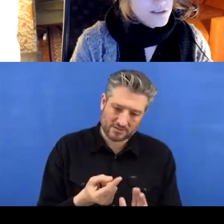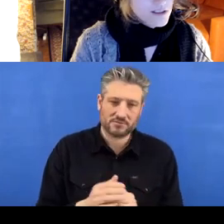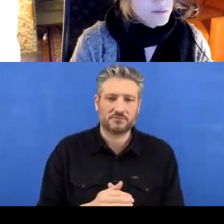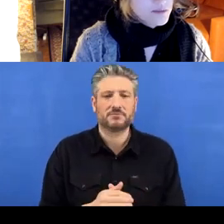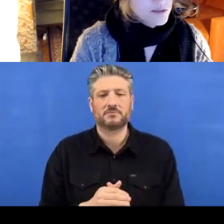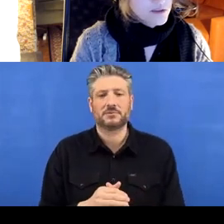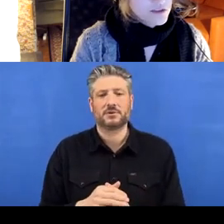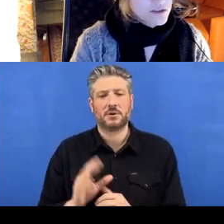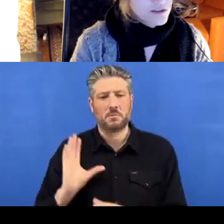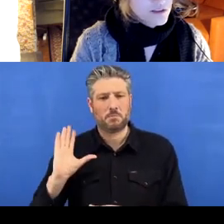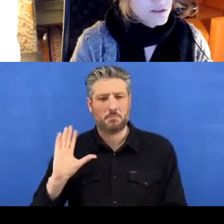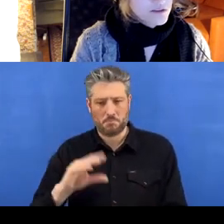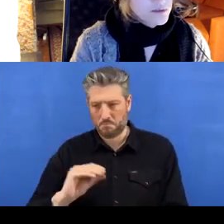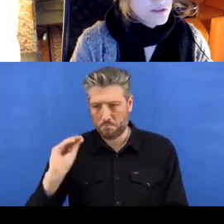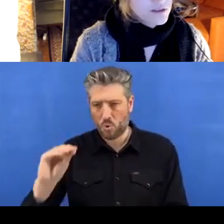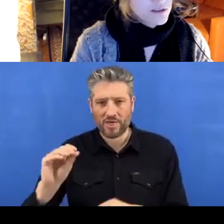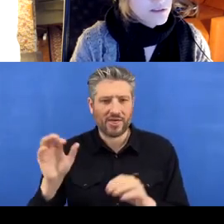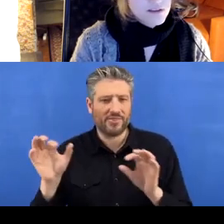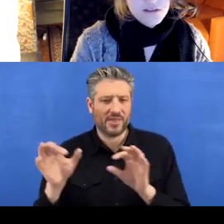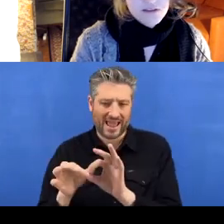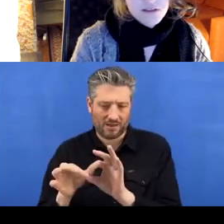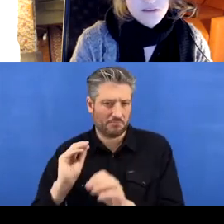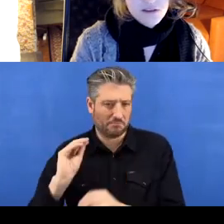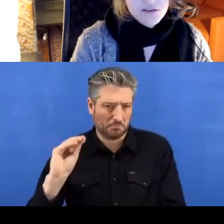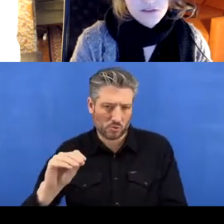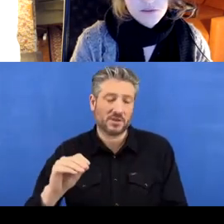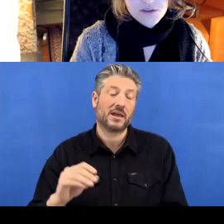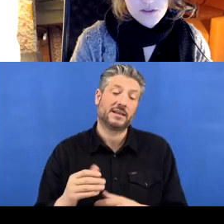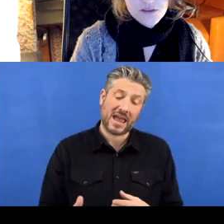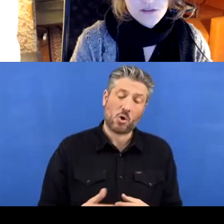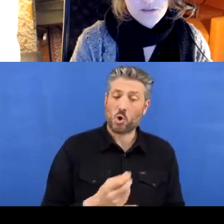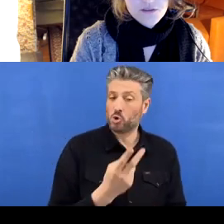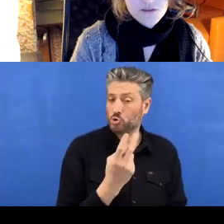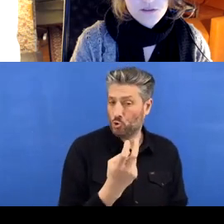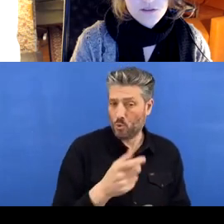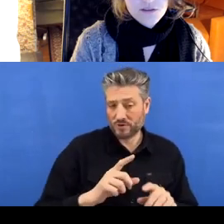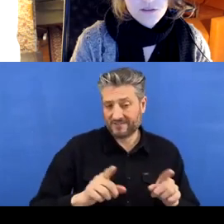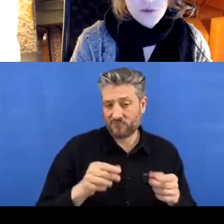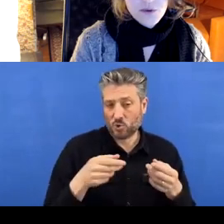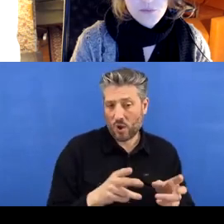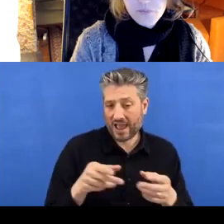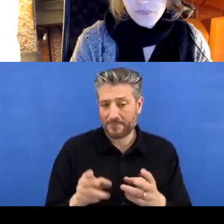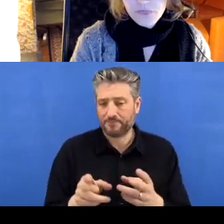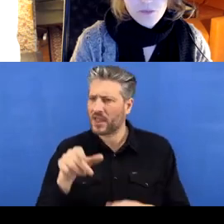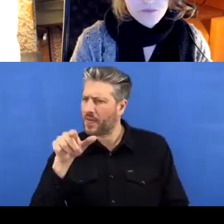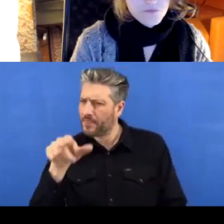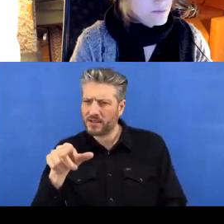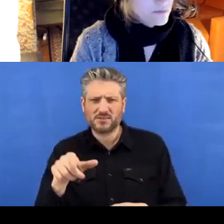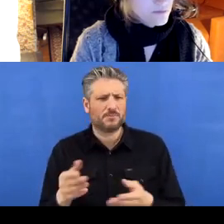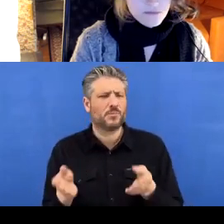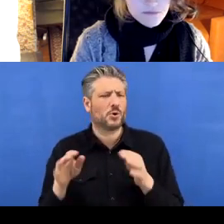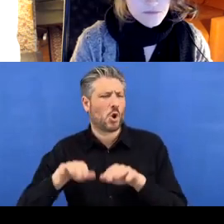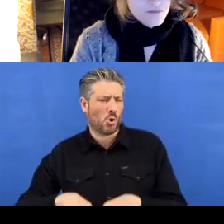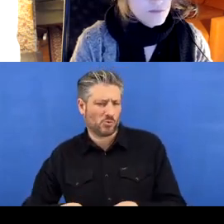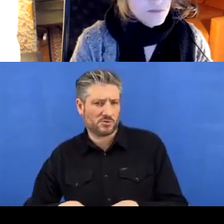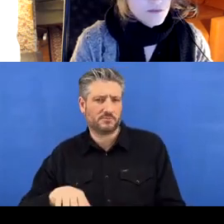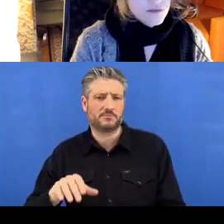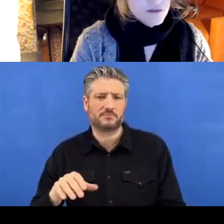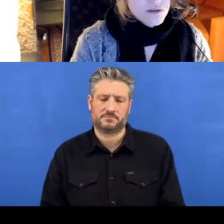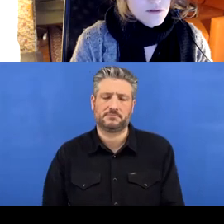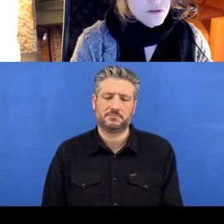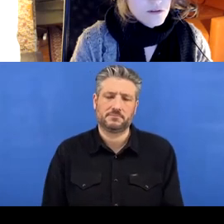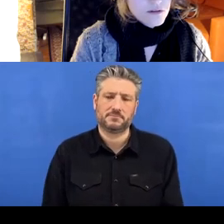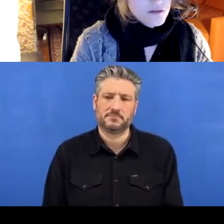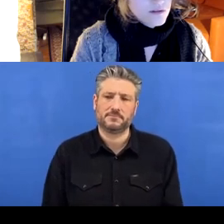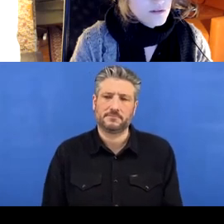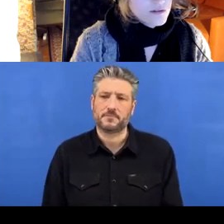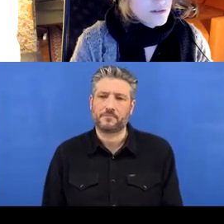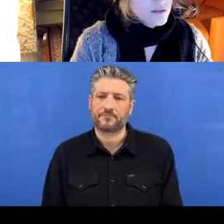I’m going to show you the other two options here. So let's close this project called 'online-repo'